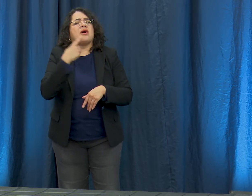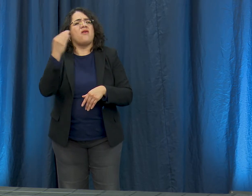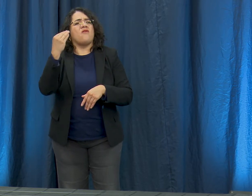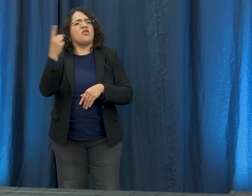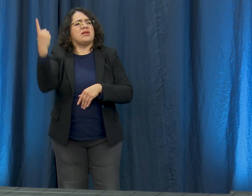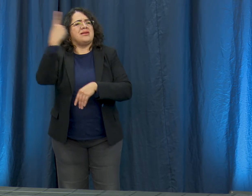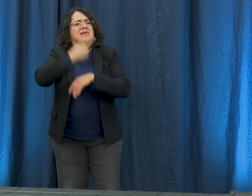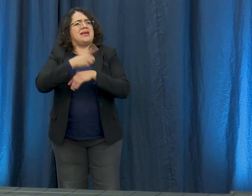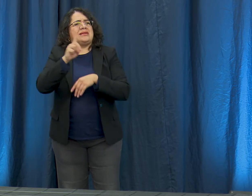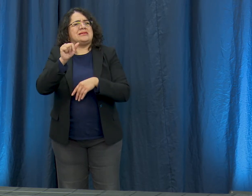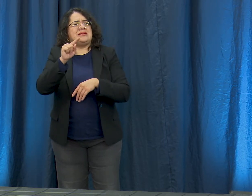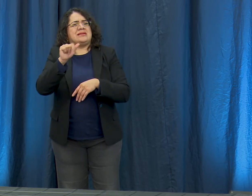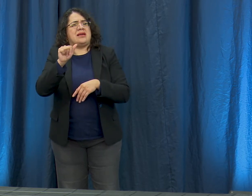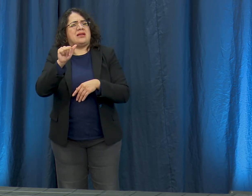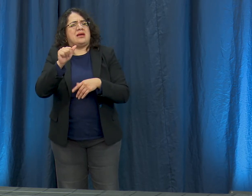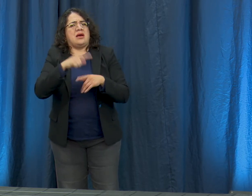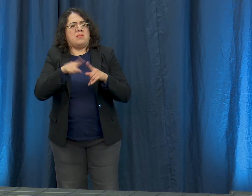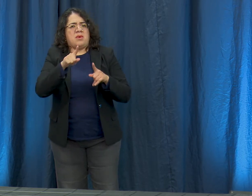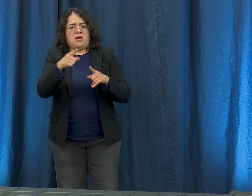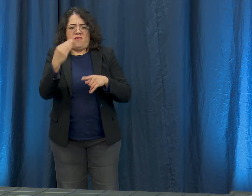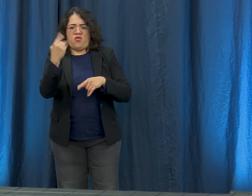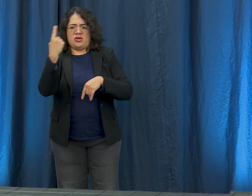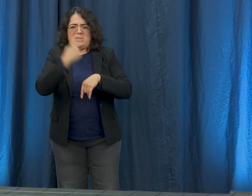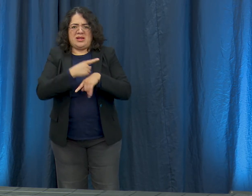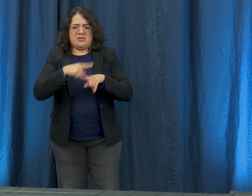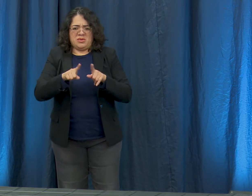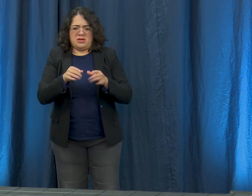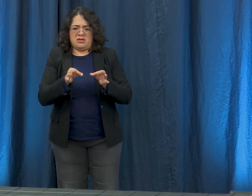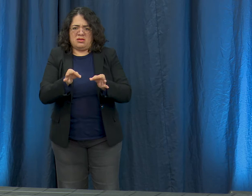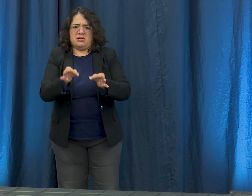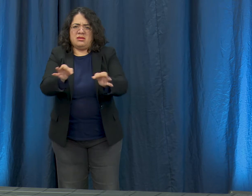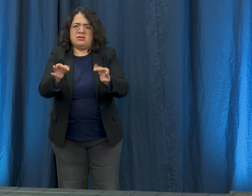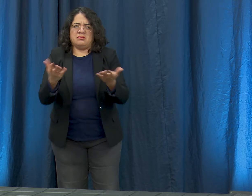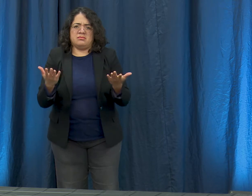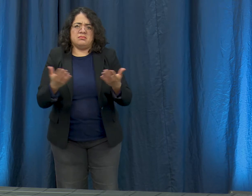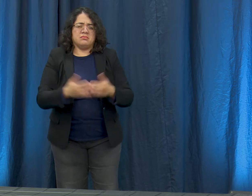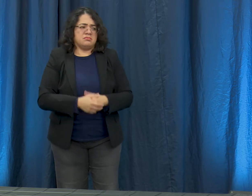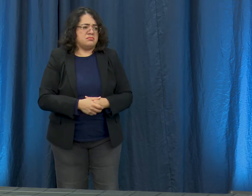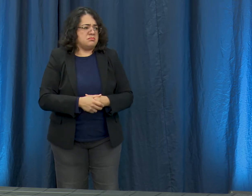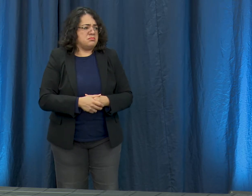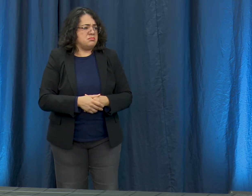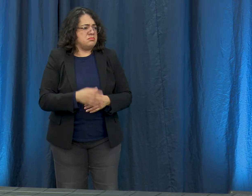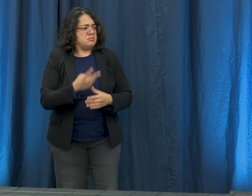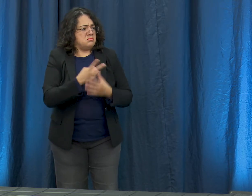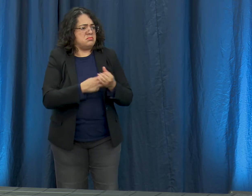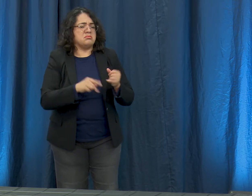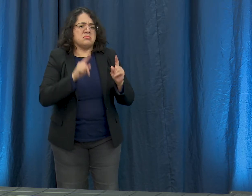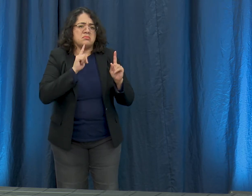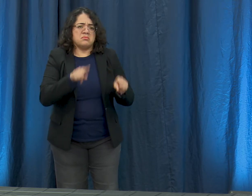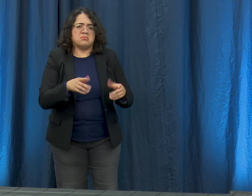something causes a spike or a problem? Yeah we can we can both chime in.